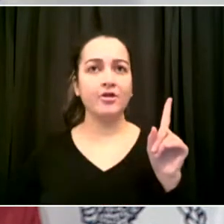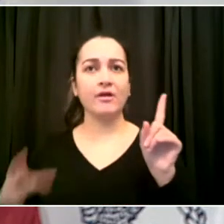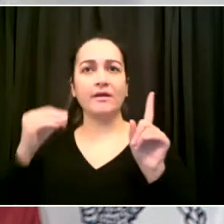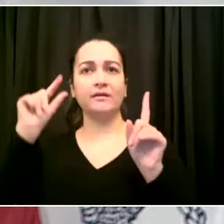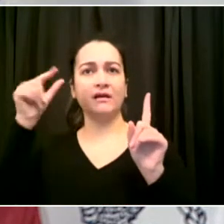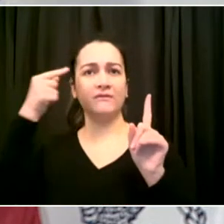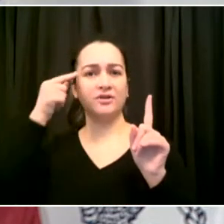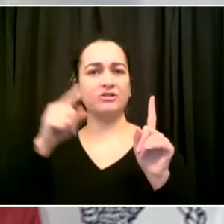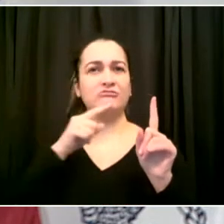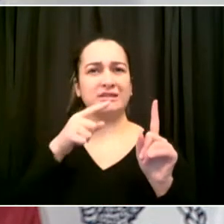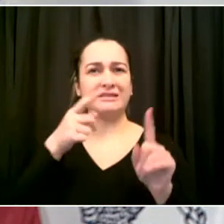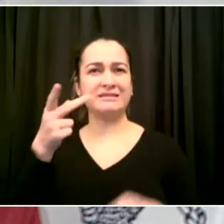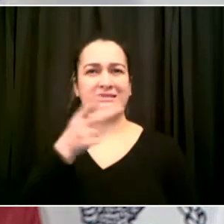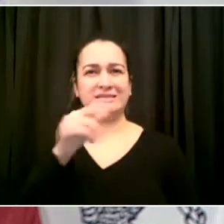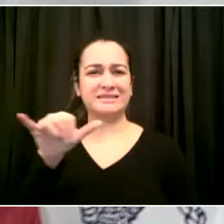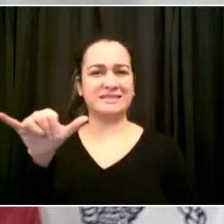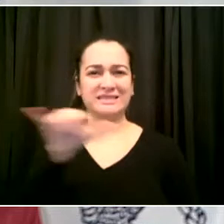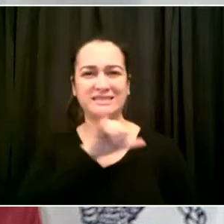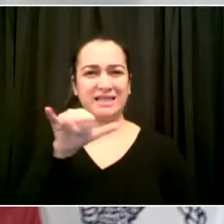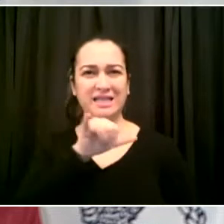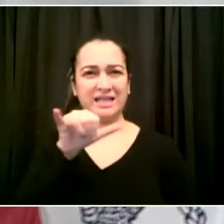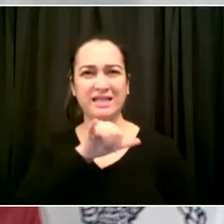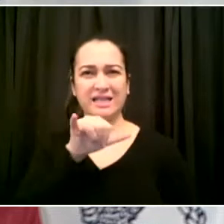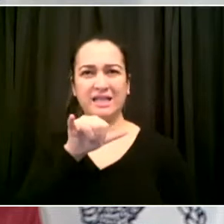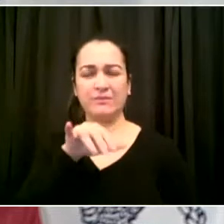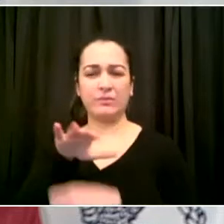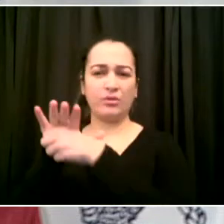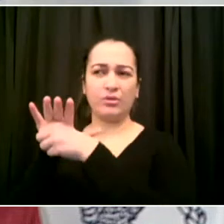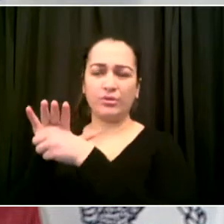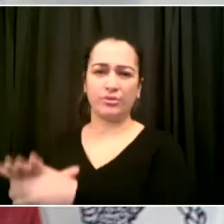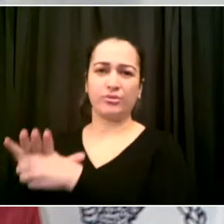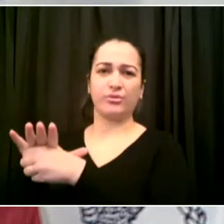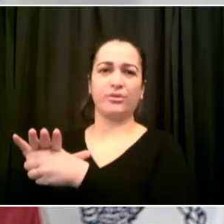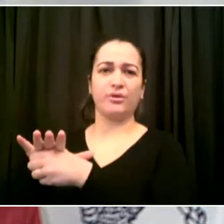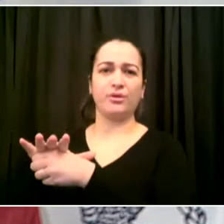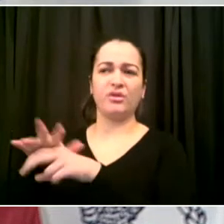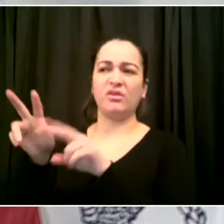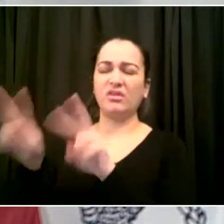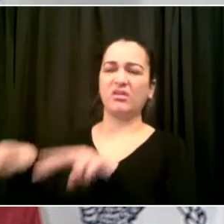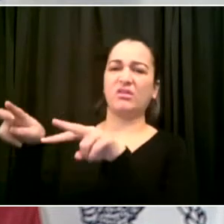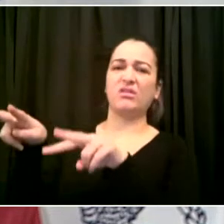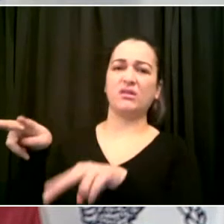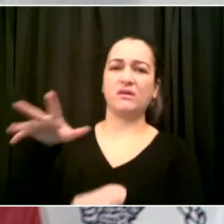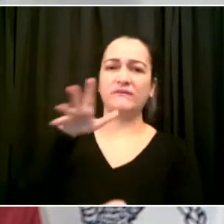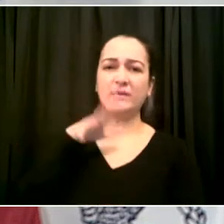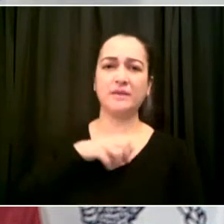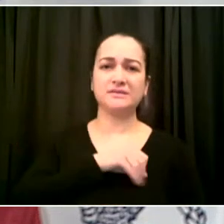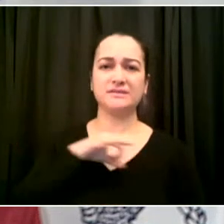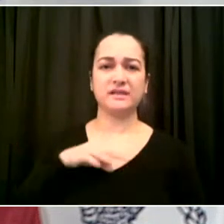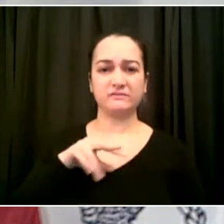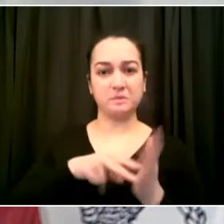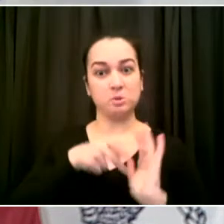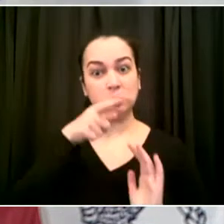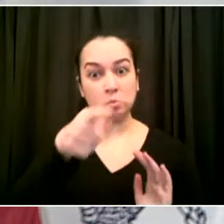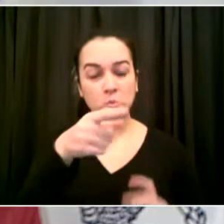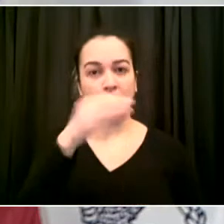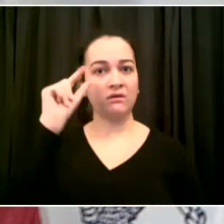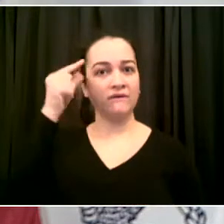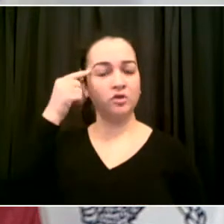IN TERMS OF HOW YOU TREAT YOUR FEMALE STAFF. SHE SAID YOU HAD ACACTED TOWARD THEM IN A CONDESSNDCEINING